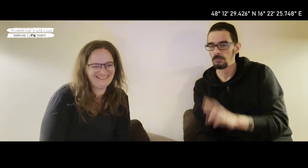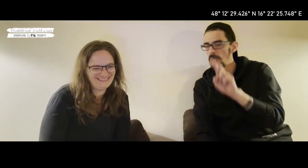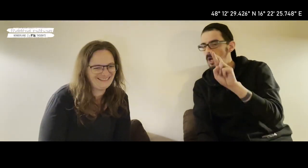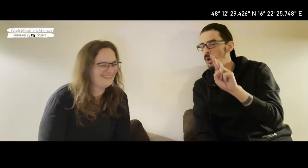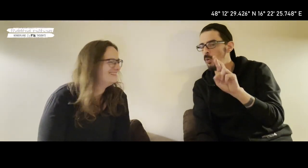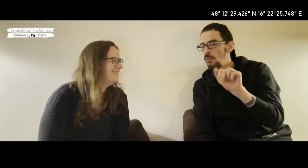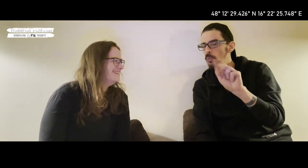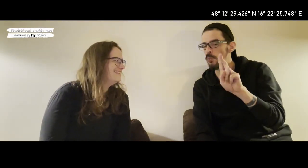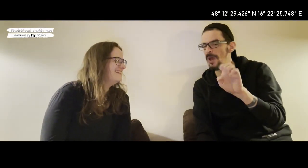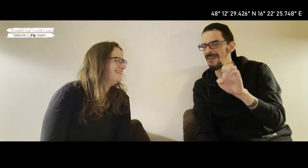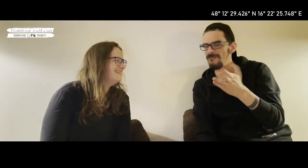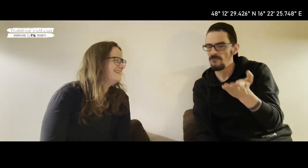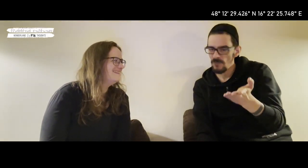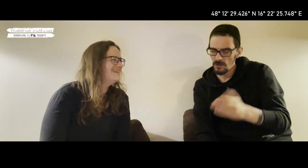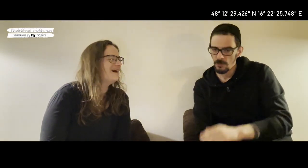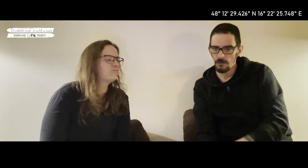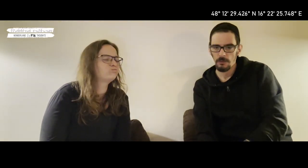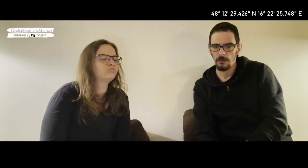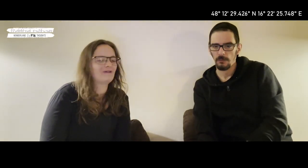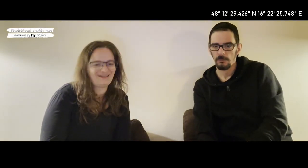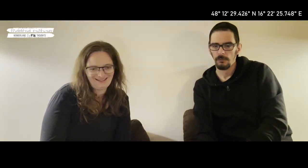This could just as well be a rave. A rave.